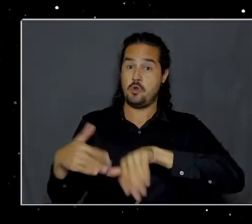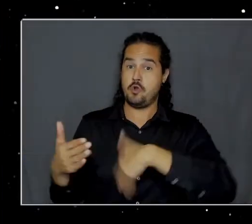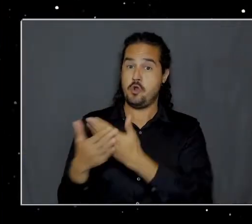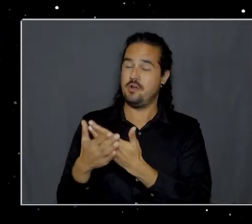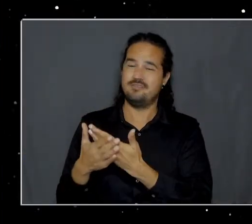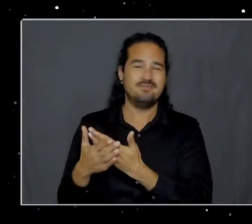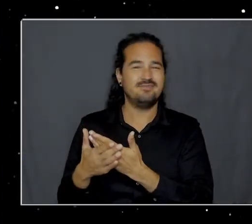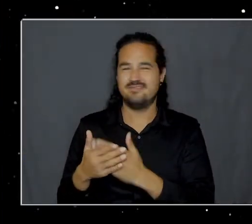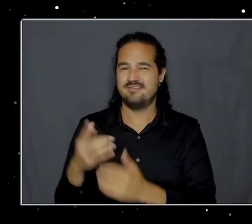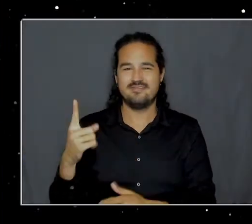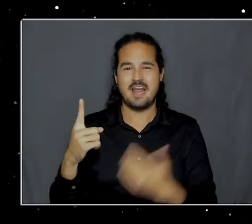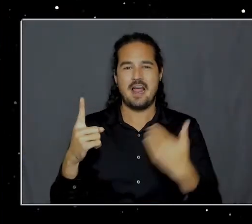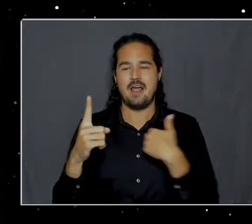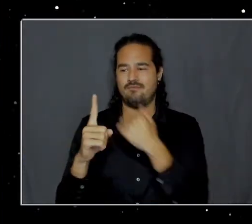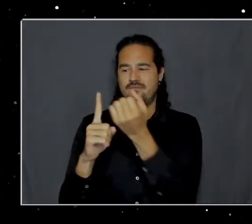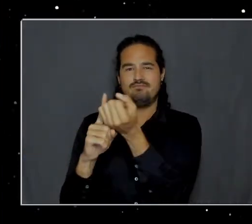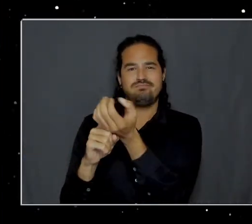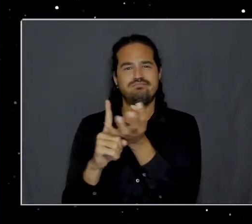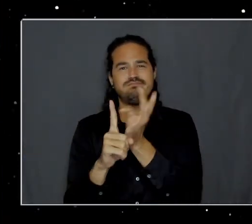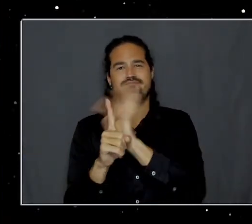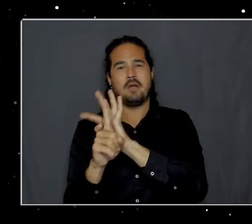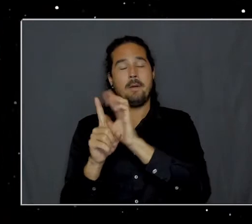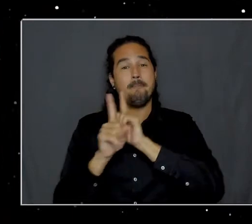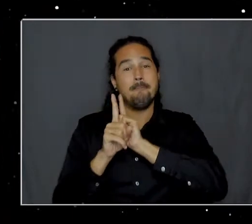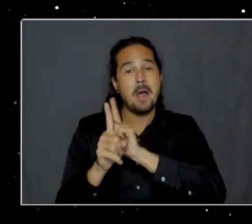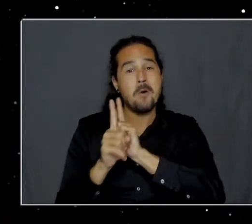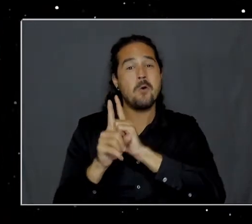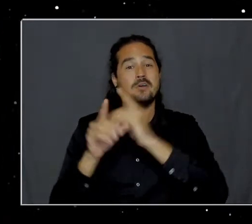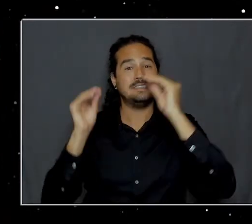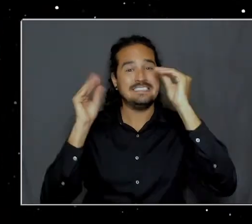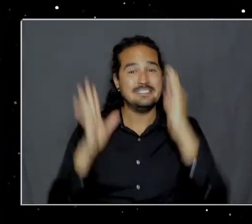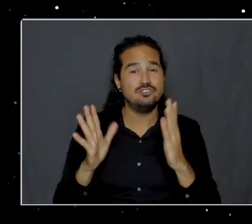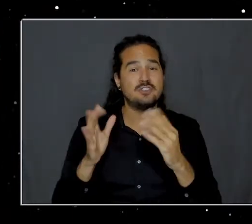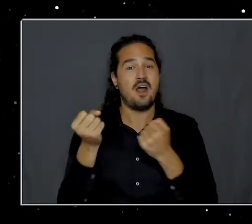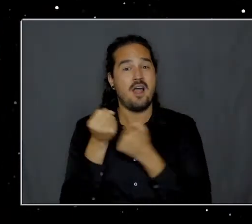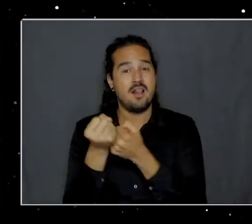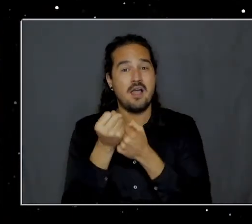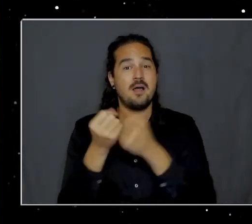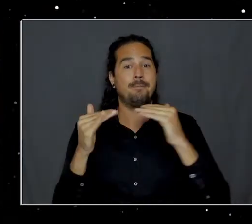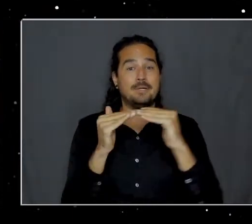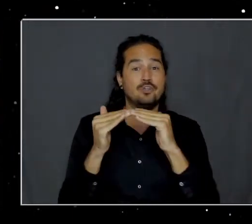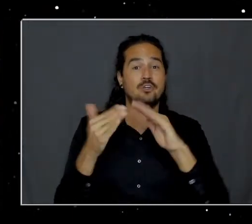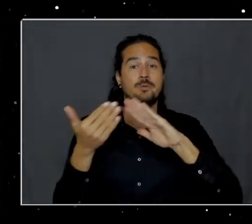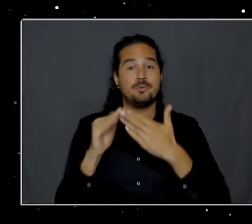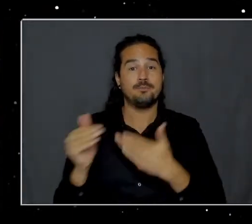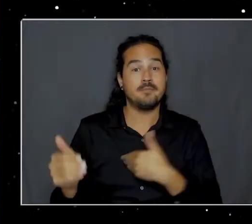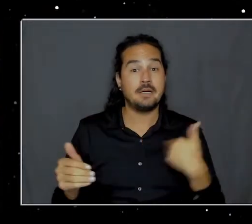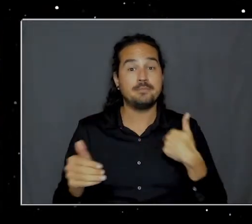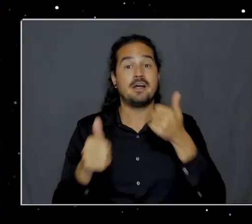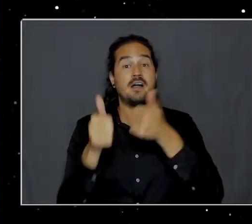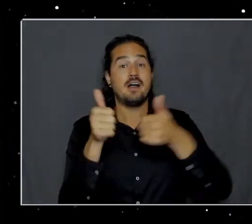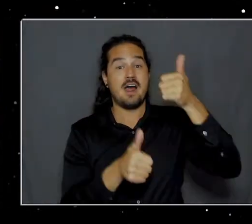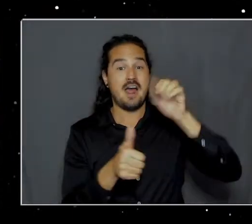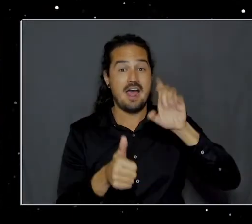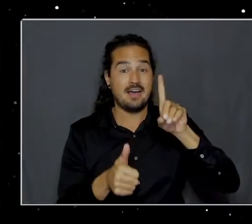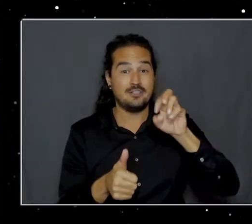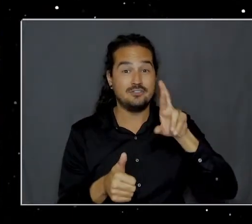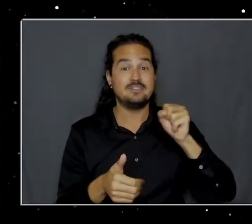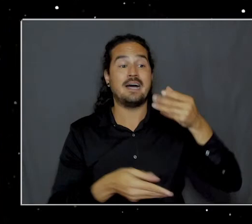I AM THE PRODUCT OF SO MANY